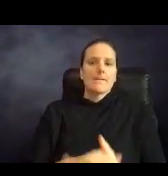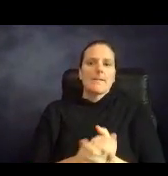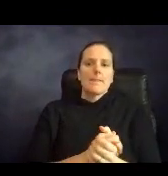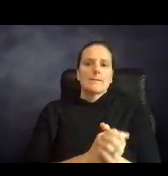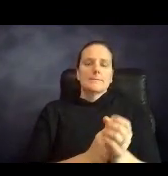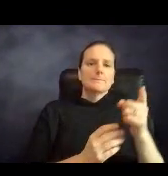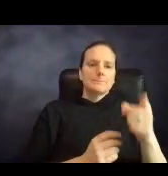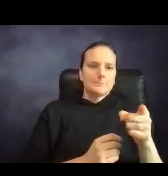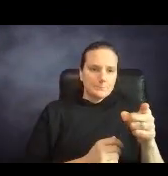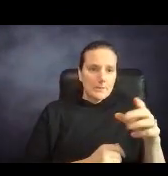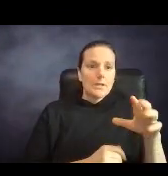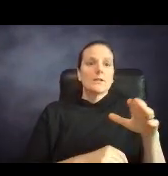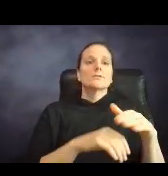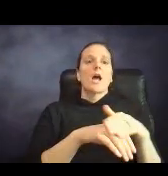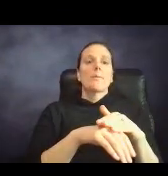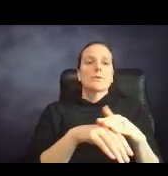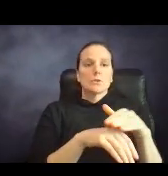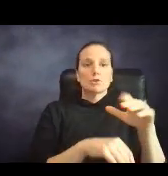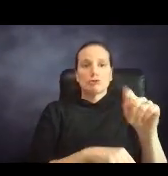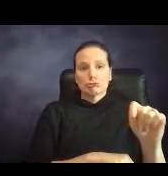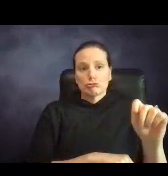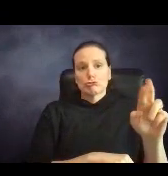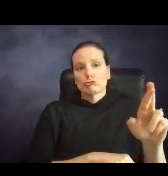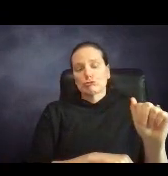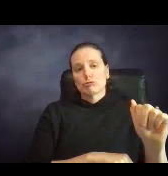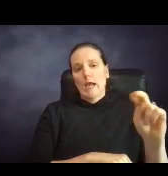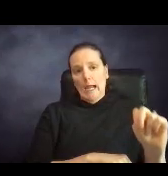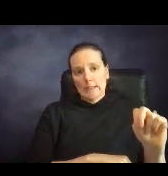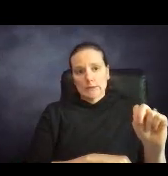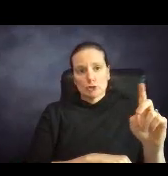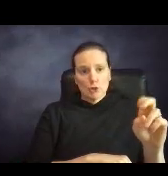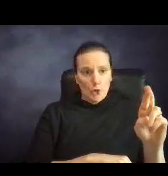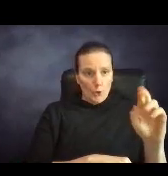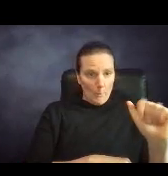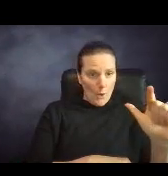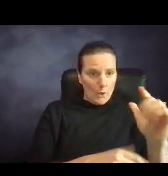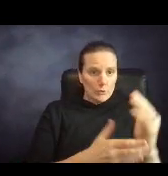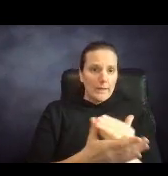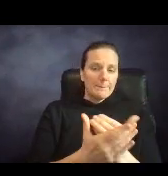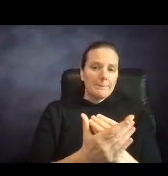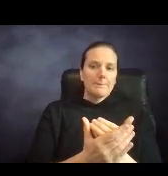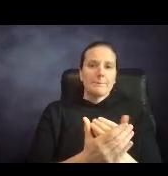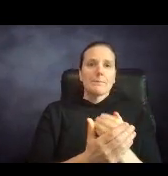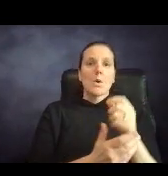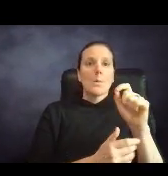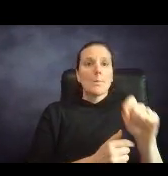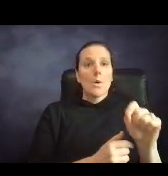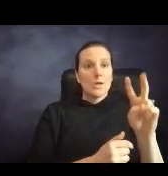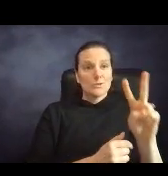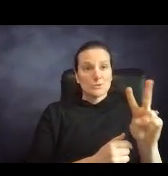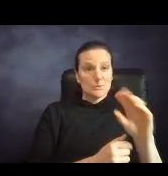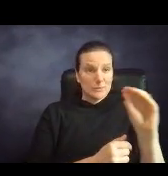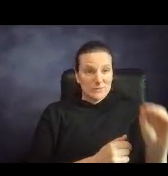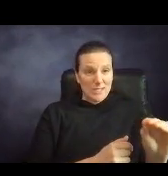So topical transdermal testosterone cream. So we will do a 0.2% to a 1.0% cream